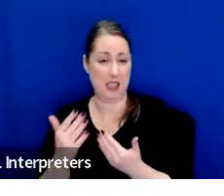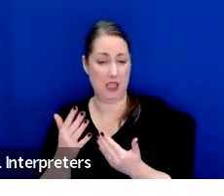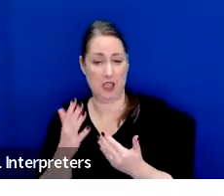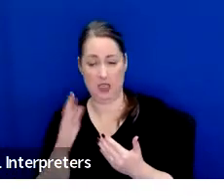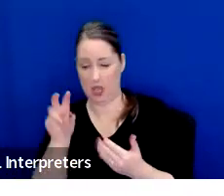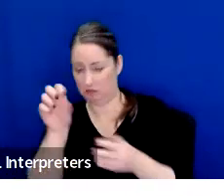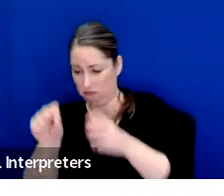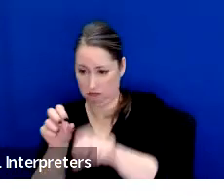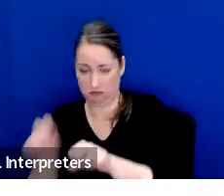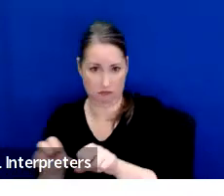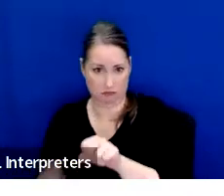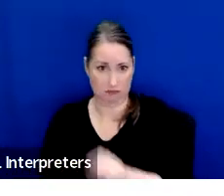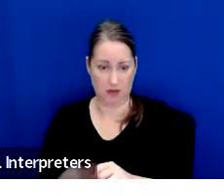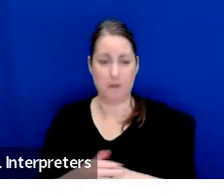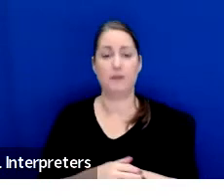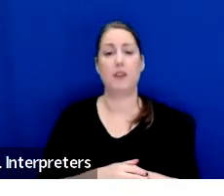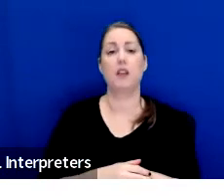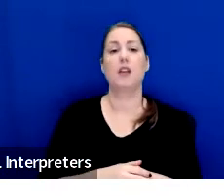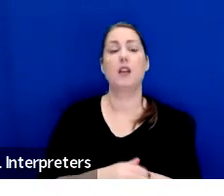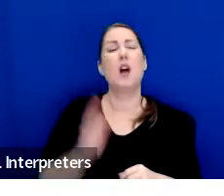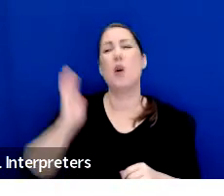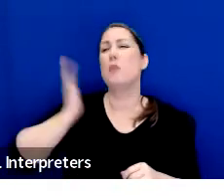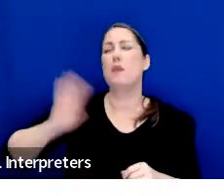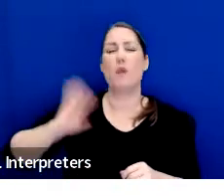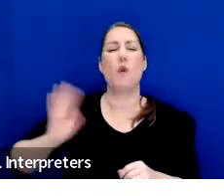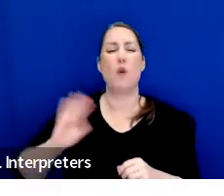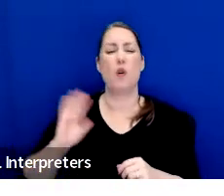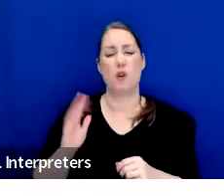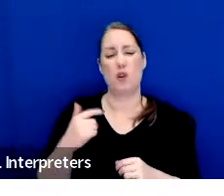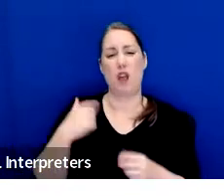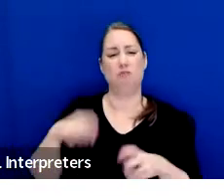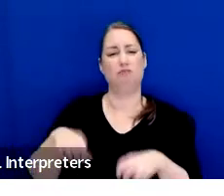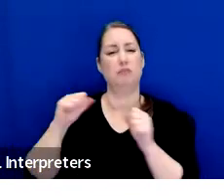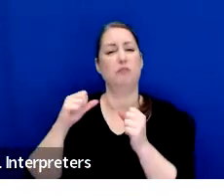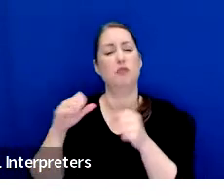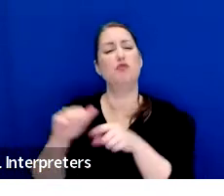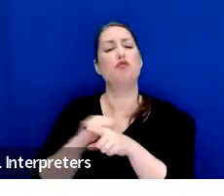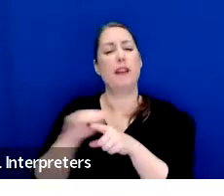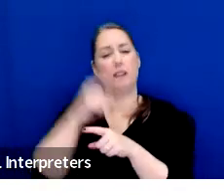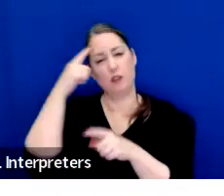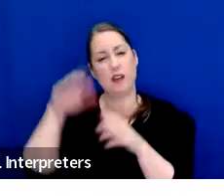but I took a I'm an accessibility training many years ago, and I was told that ADA law